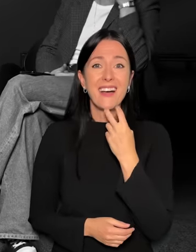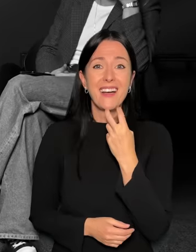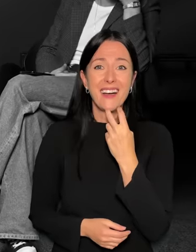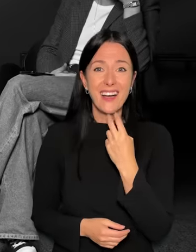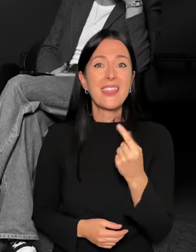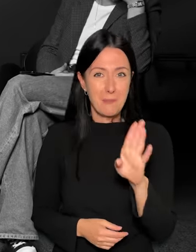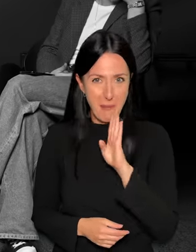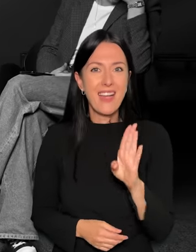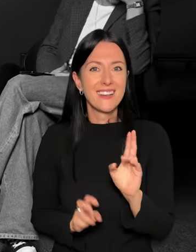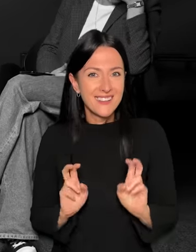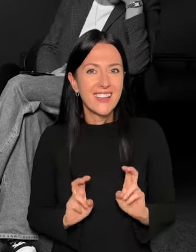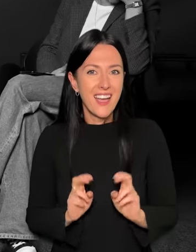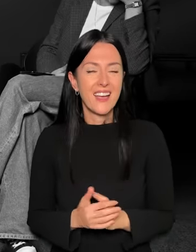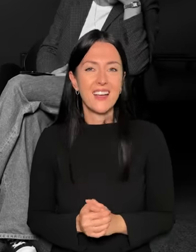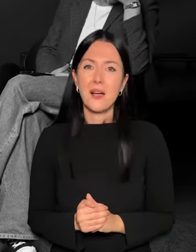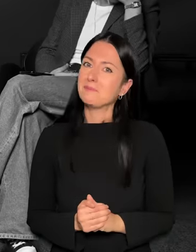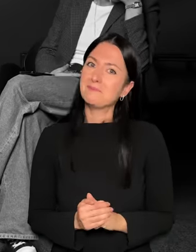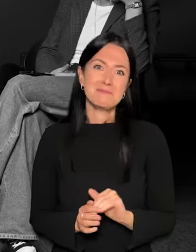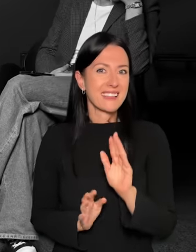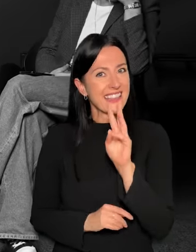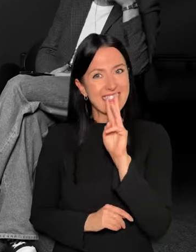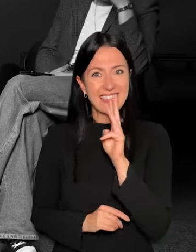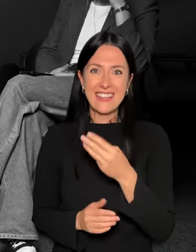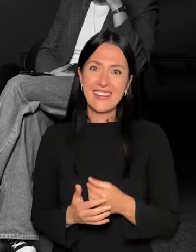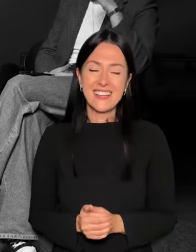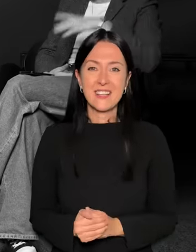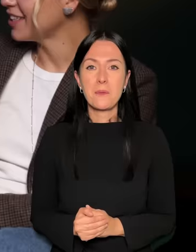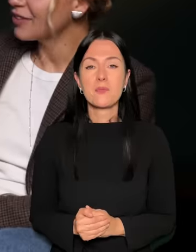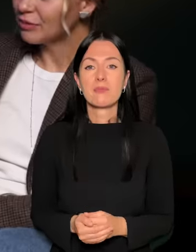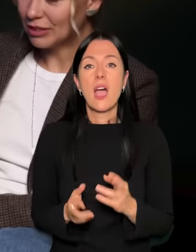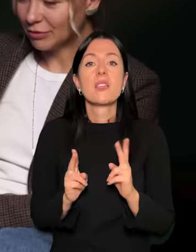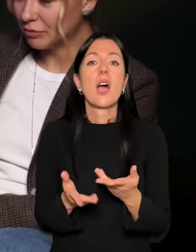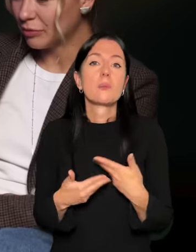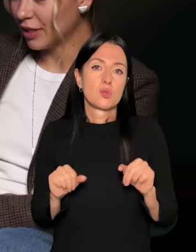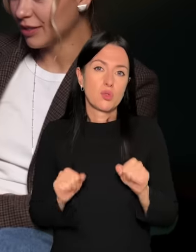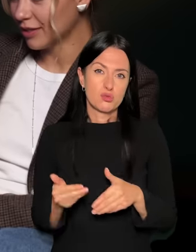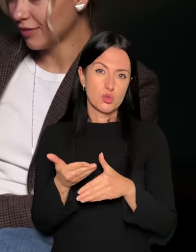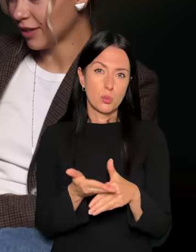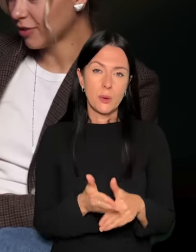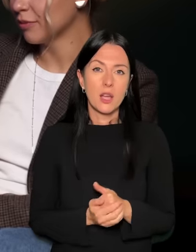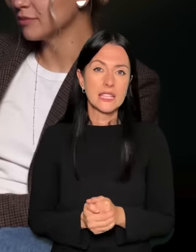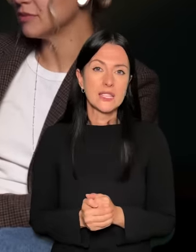In Belgium? only 1.5 years How can we help, let's say, besides